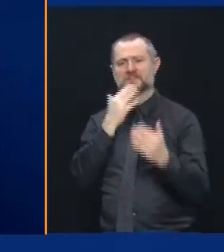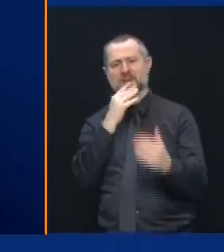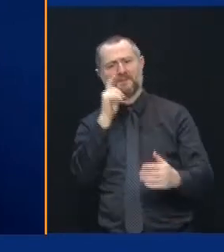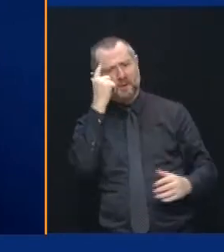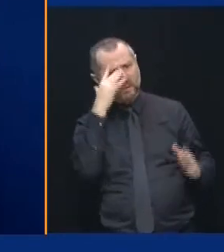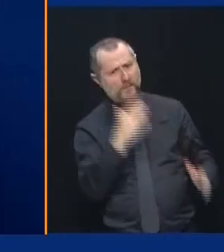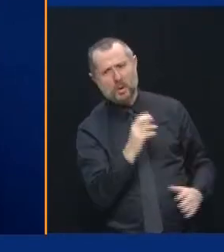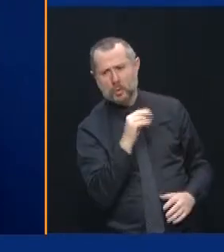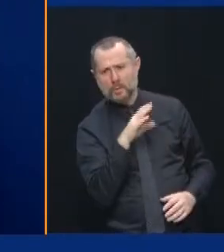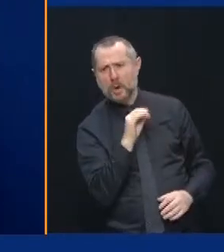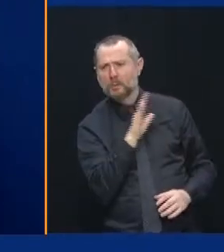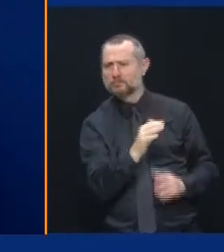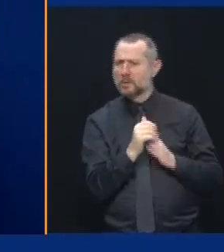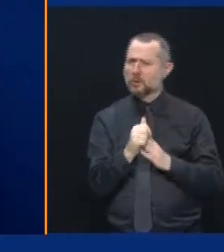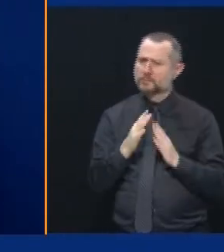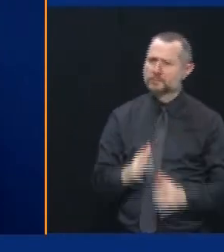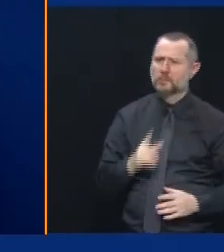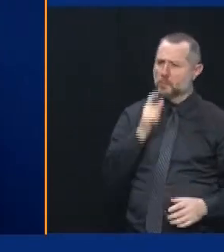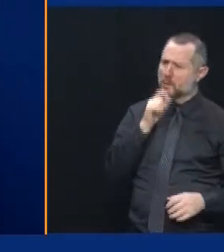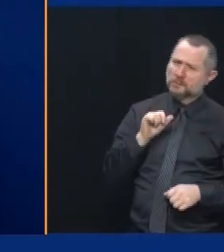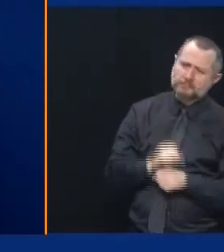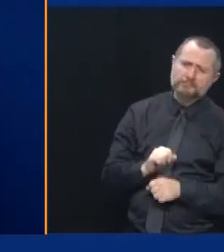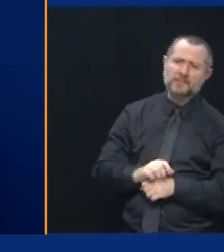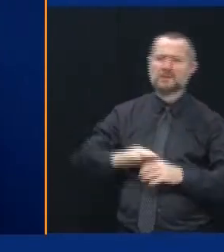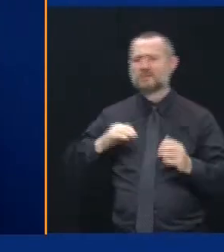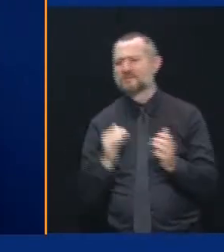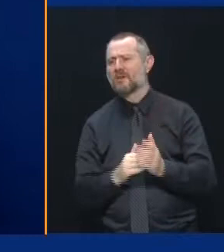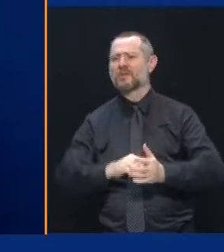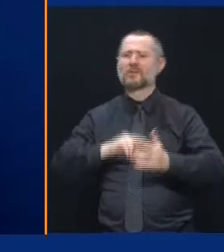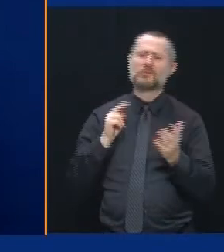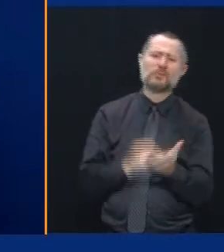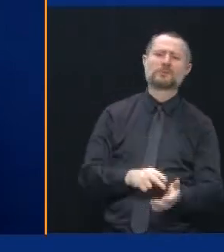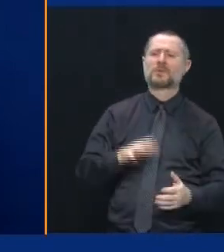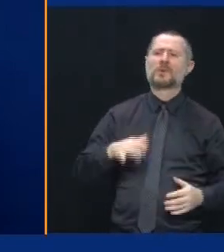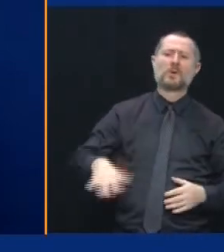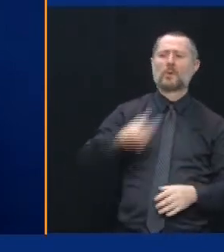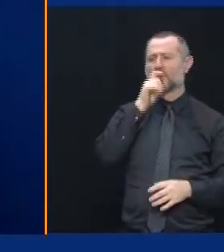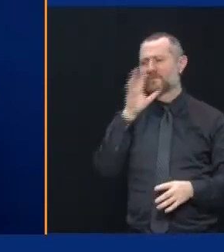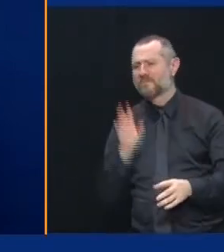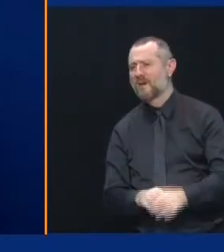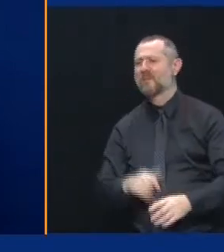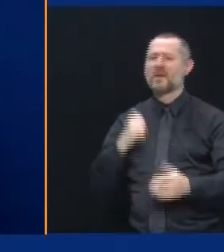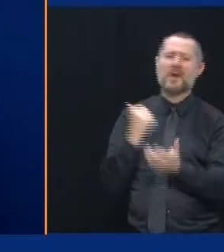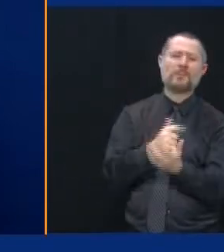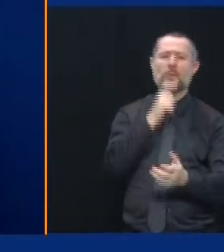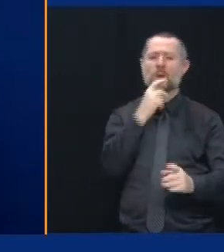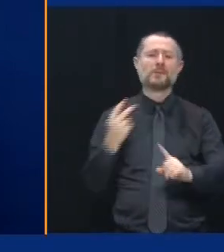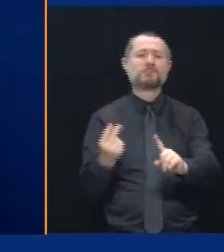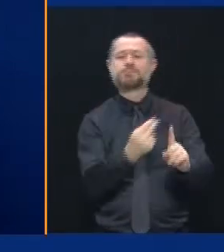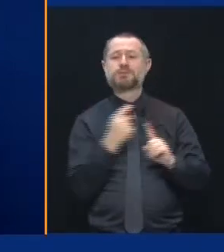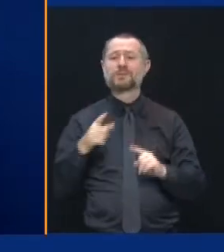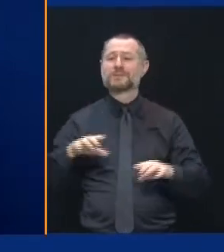SO THANK YOU, GOVERNOR CUOMO, FOR YOUR PARTNERSHIP AND THANK YOU TO ALL OF THE FRONT LINE WORKERS, THE FEDERAL PERSONNEL,